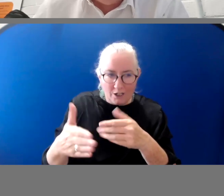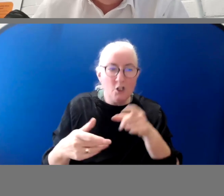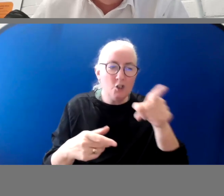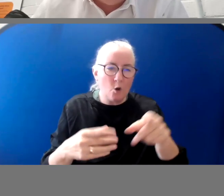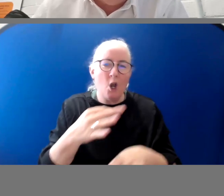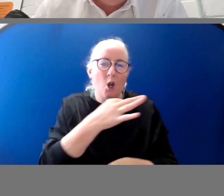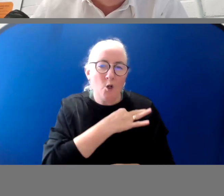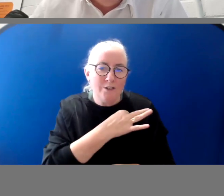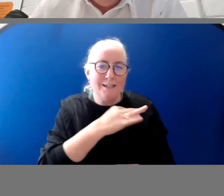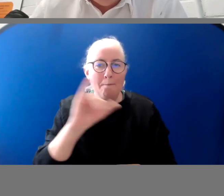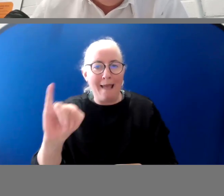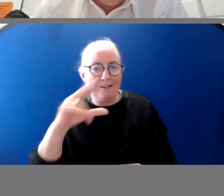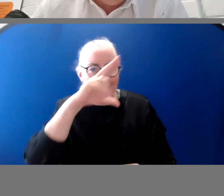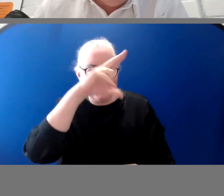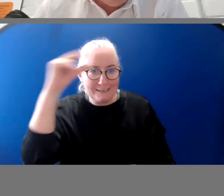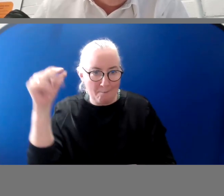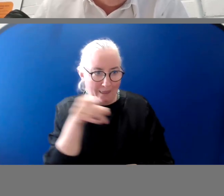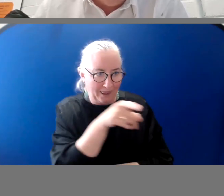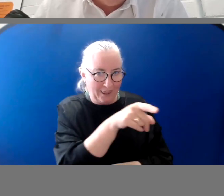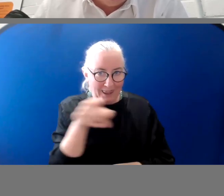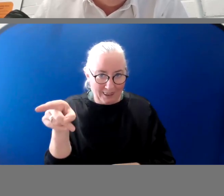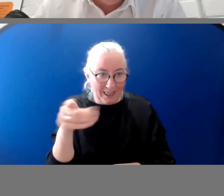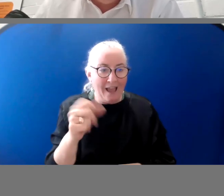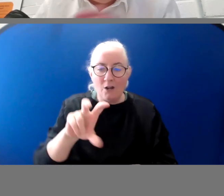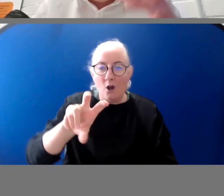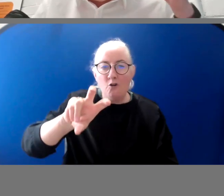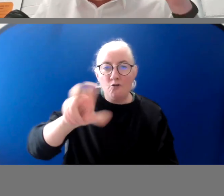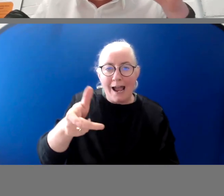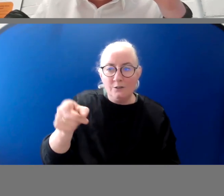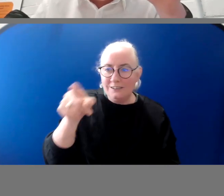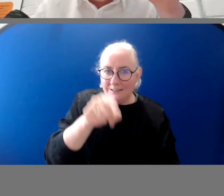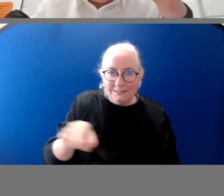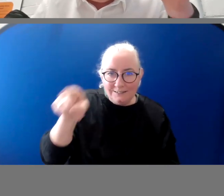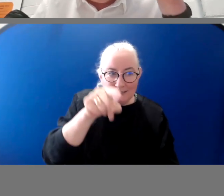practice examples here so we have the round door knob so remember that requires someone to be able